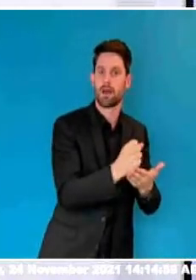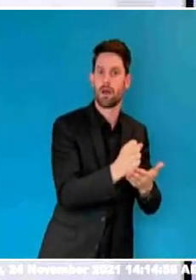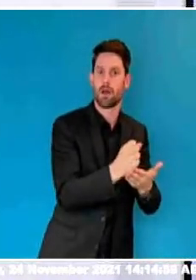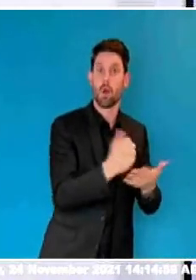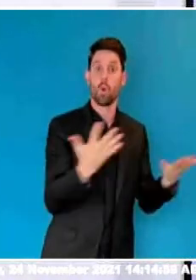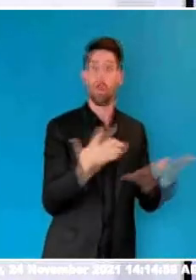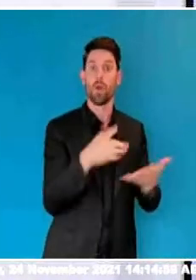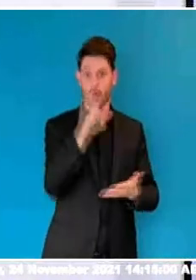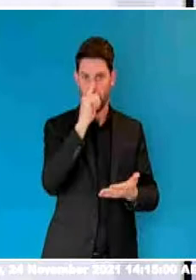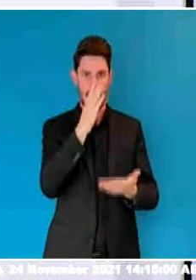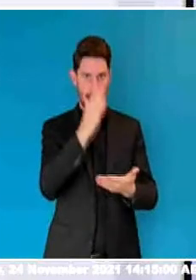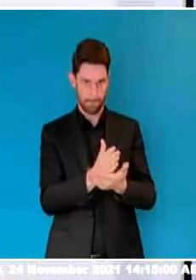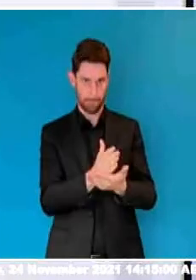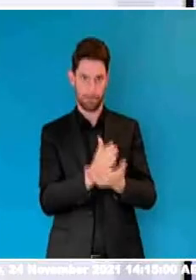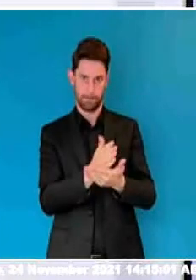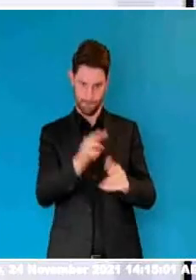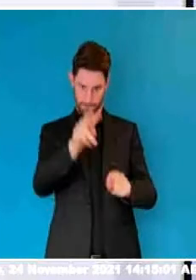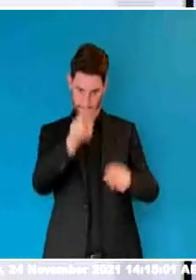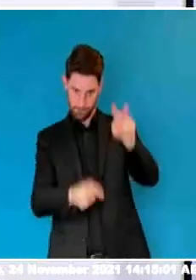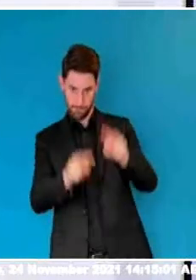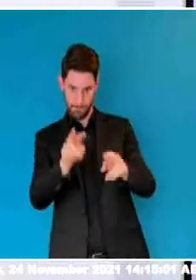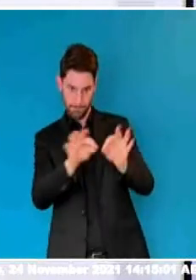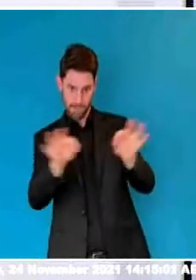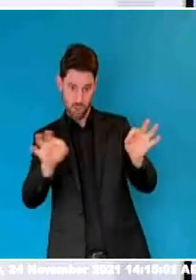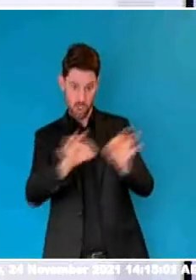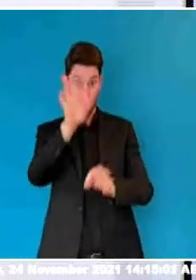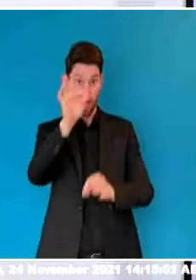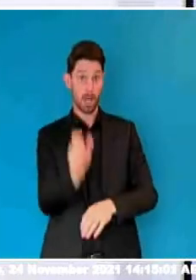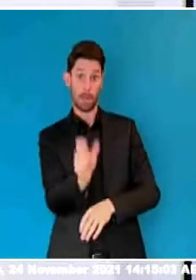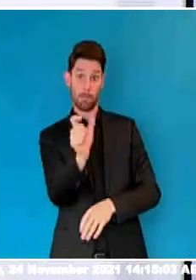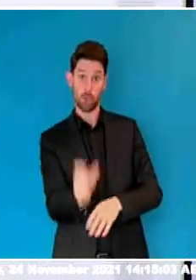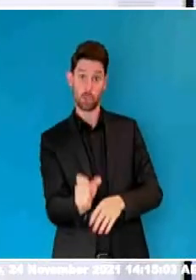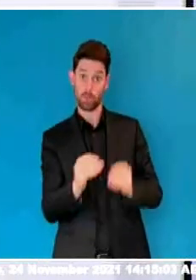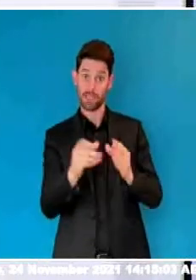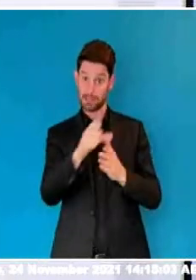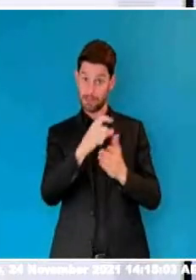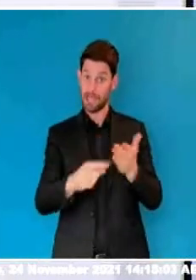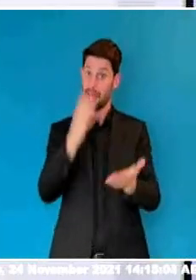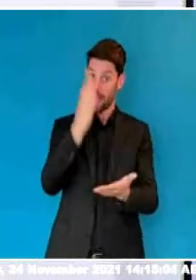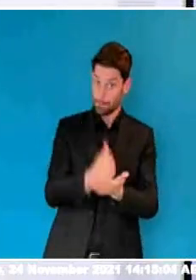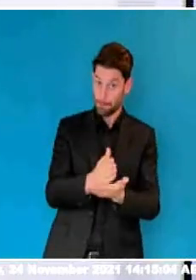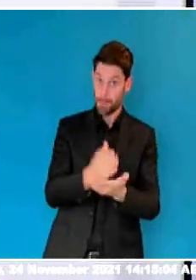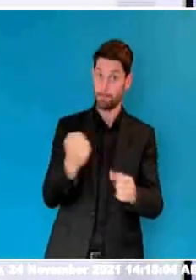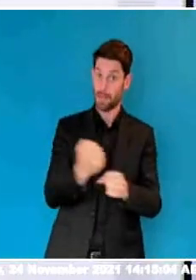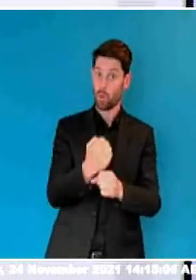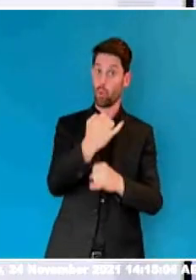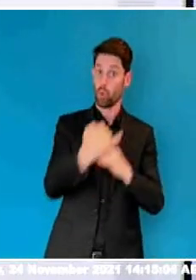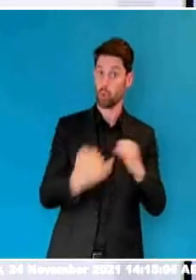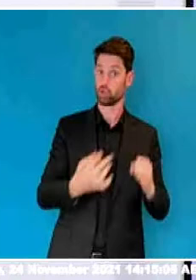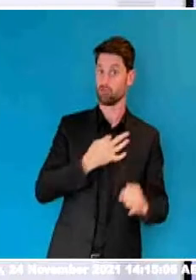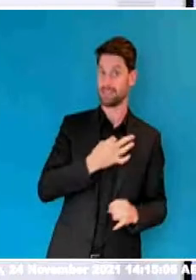disability either creates a work health and safety risk in the workplace, there is